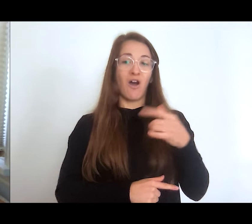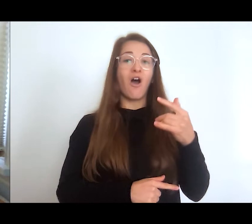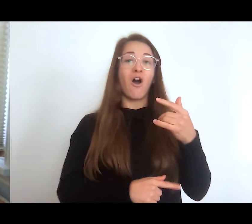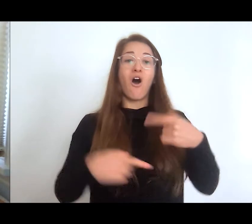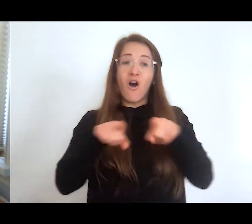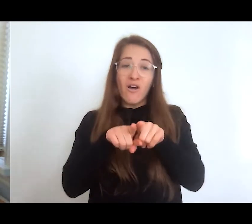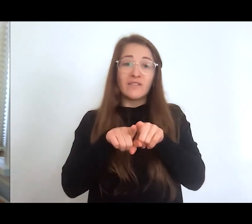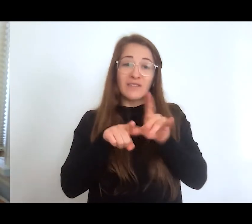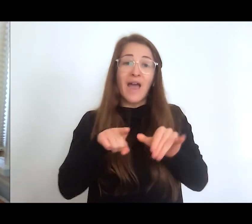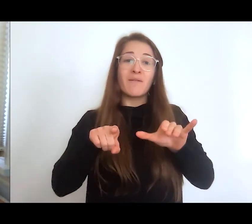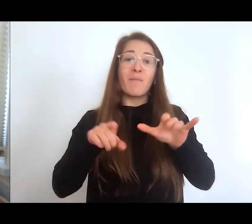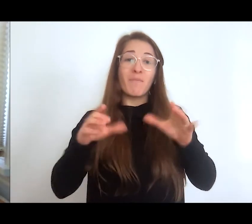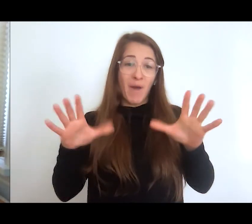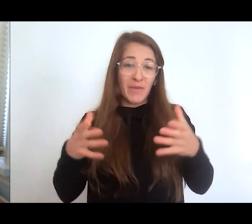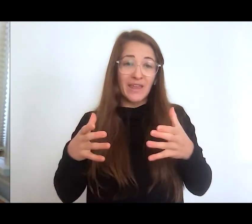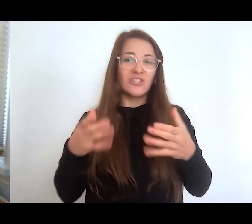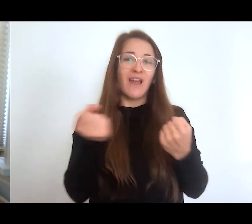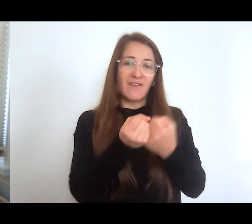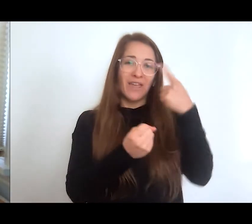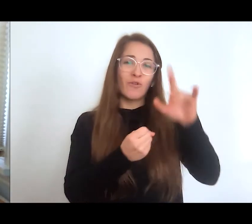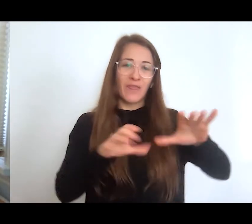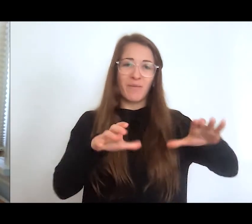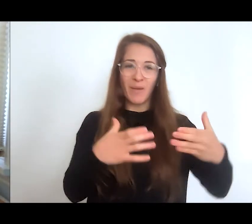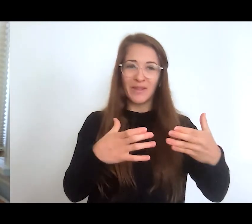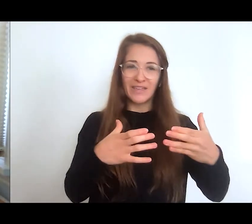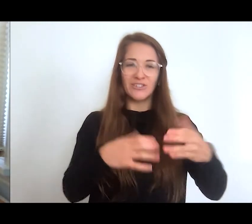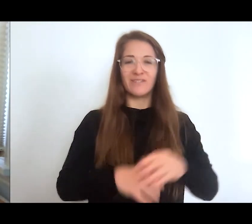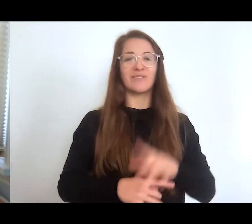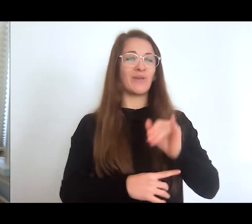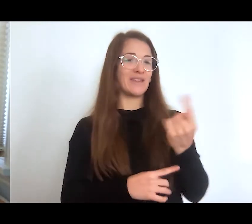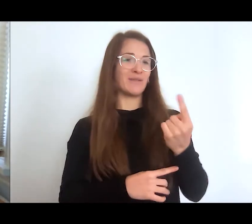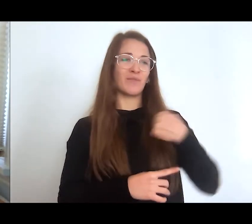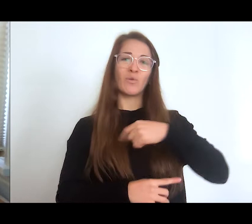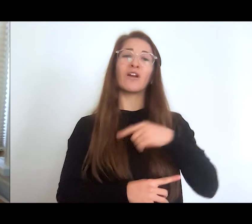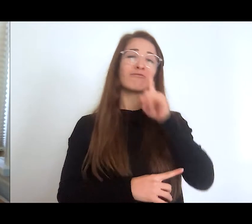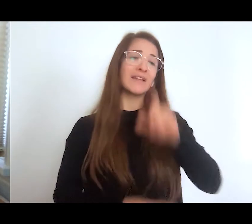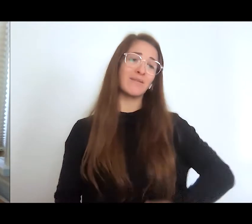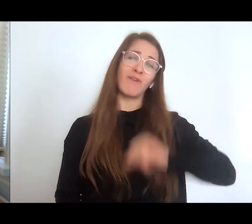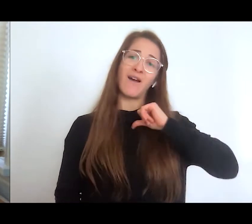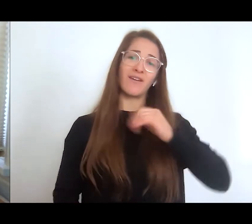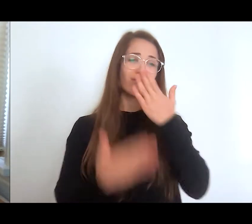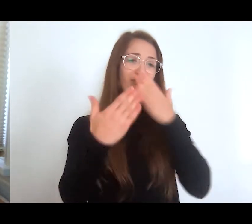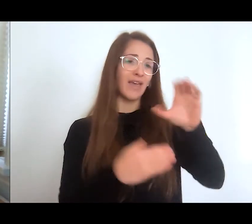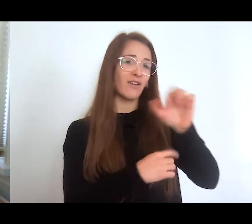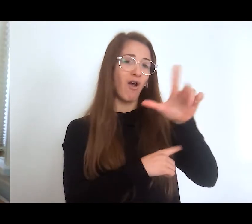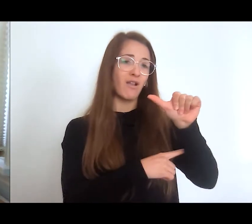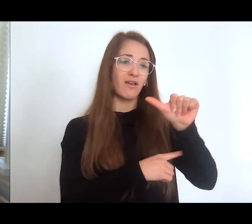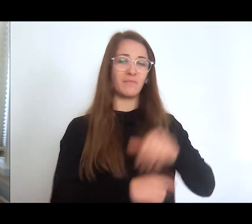DISABILITY RIGHTS NEW YORK WE IDENTIFY WITH A DISABILITY AND WE ARE ADVOCATING FOR THAT POPULATION AND THAT IS WHAT WE ARE PROUD OF.